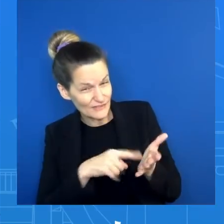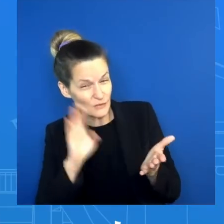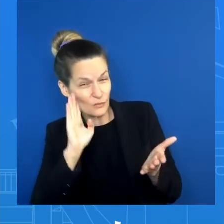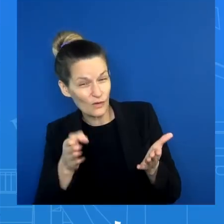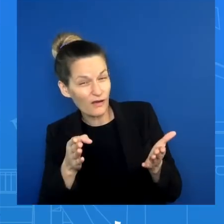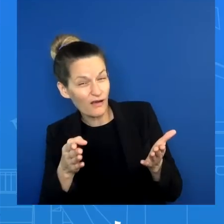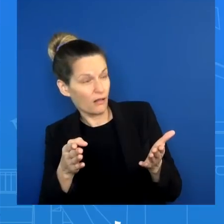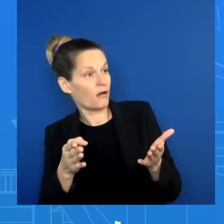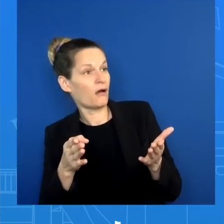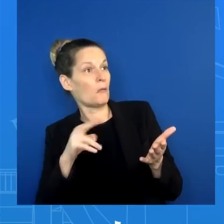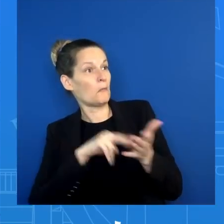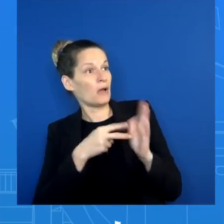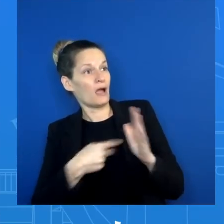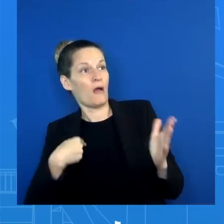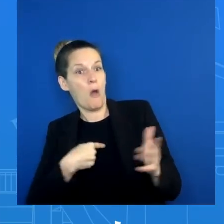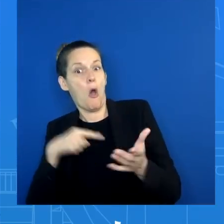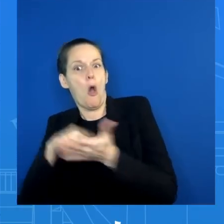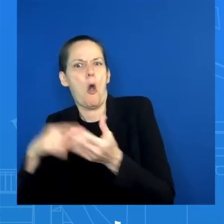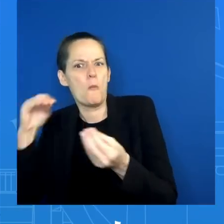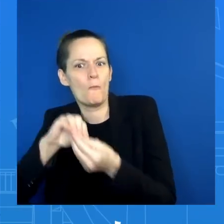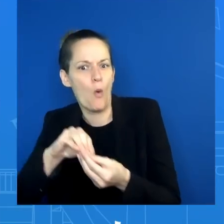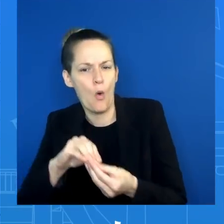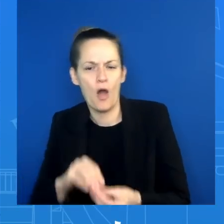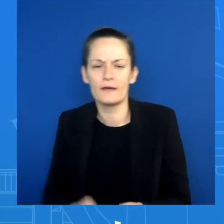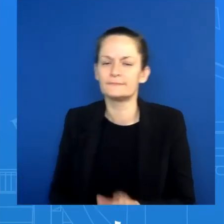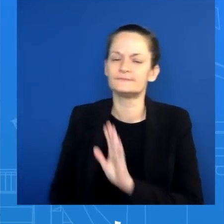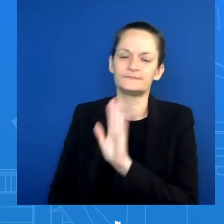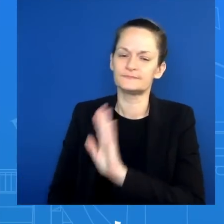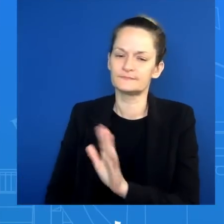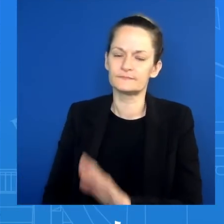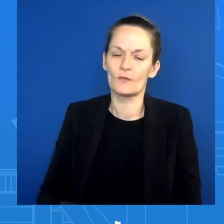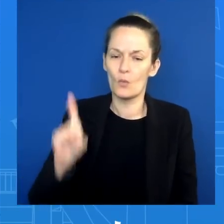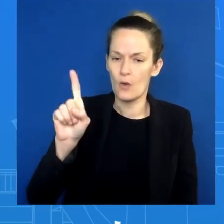Right. Is we've done the work. Right. To lower the deficit.